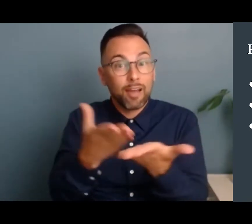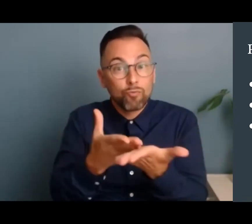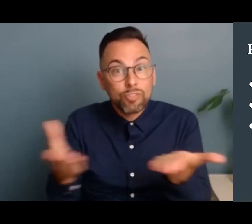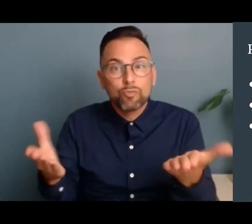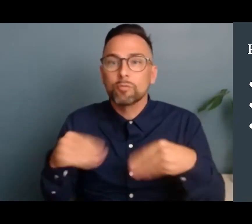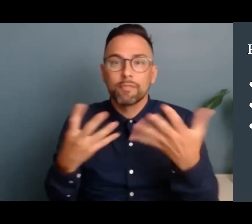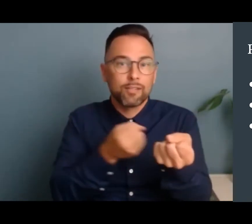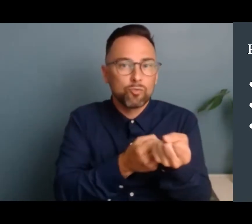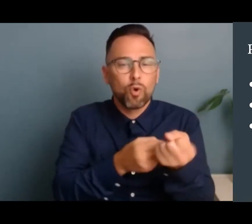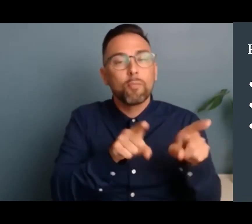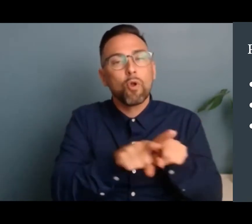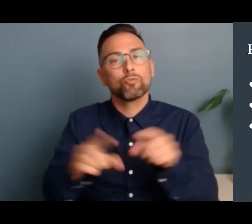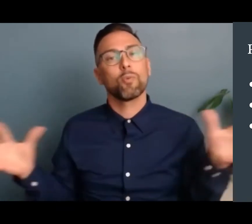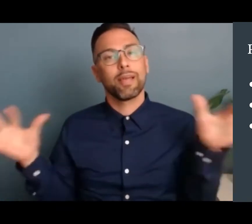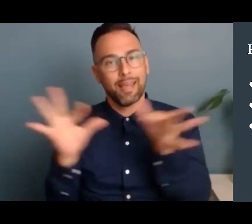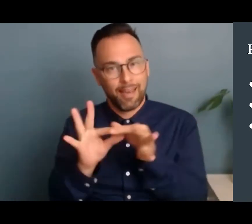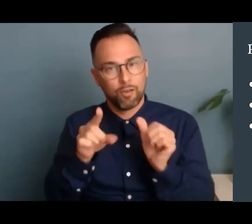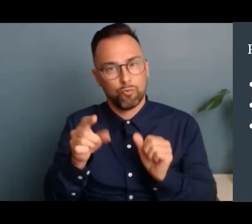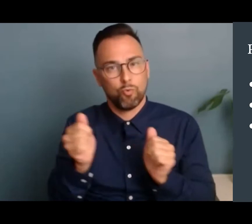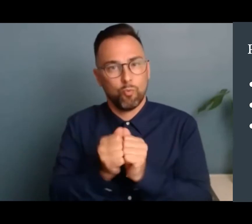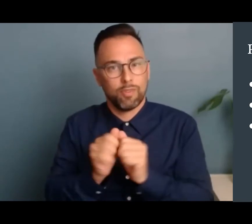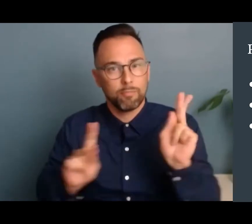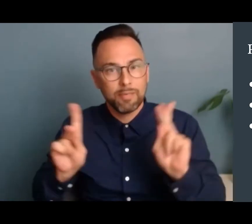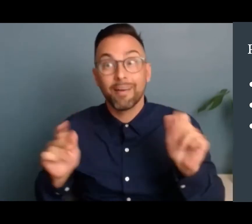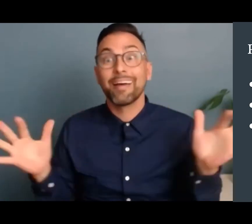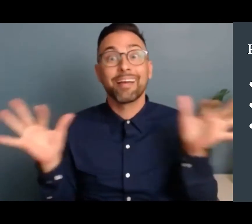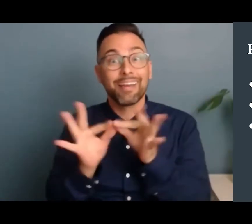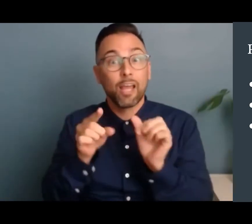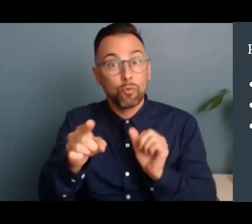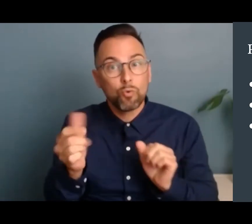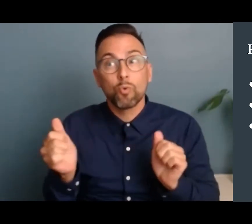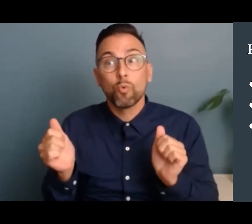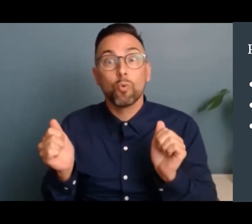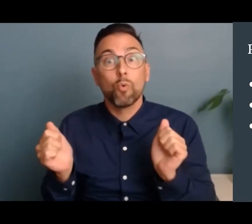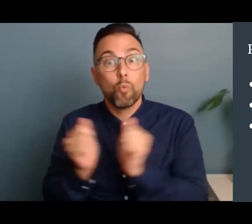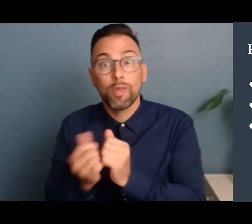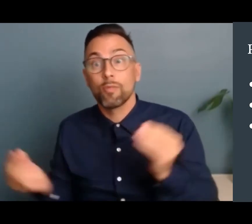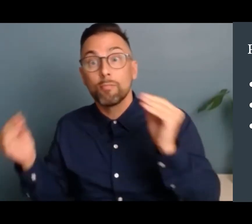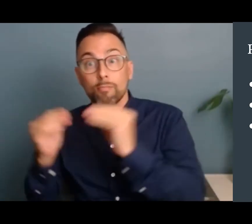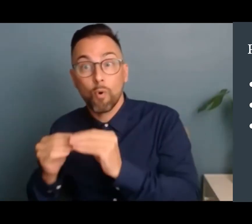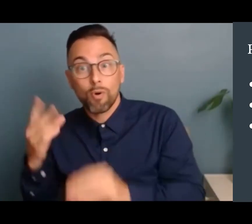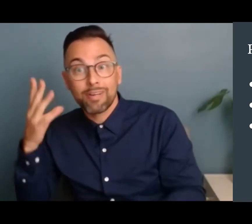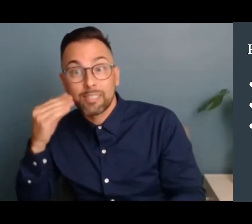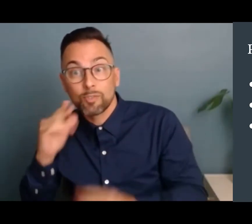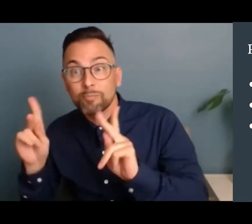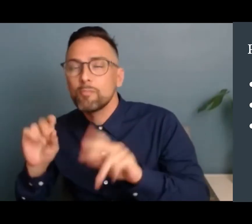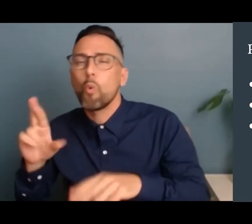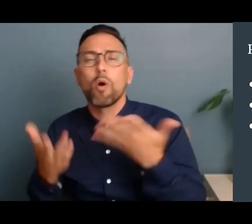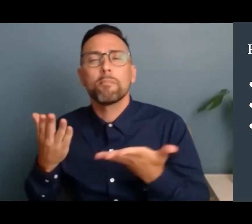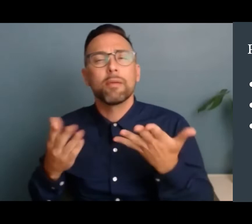is not only to provide resources and support, but to also connect you with other individuals, connect you with the network of people that might have more